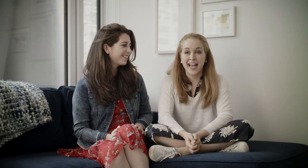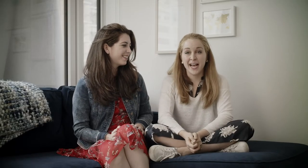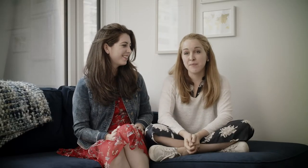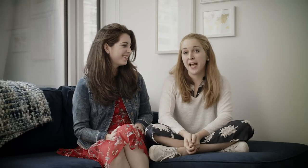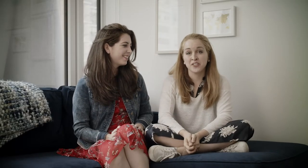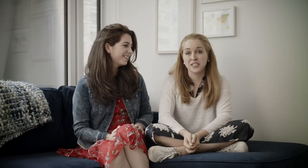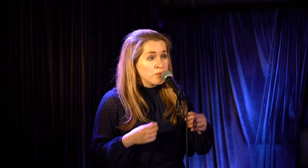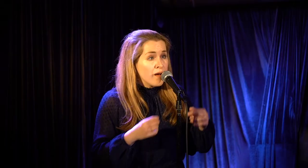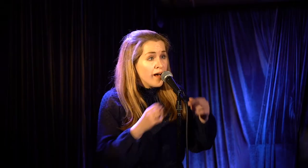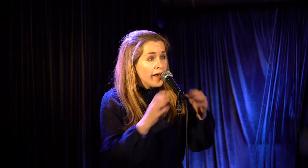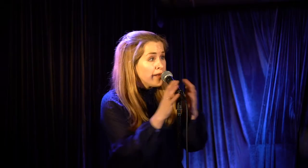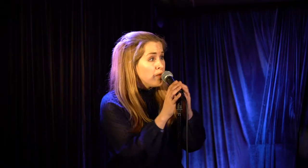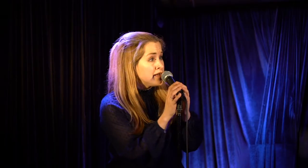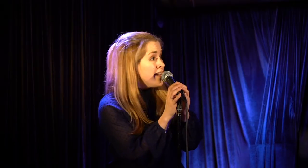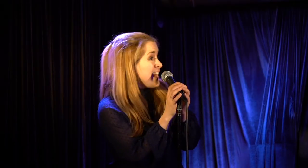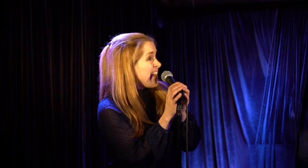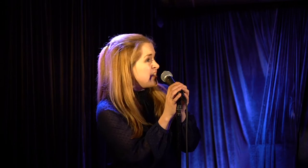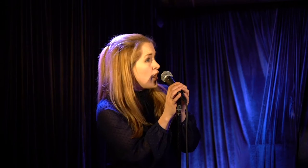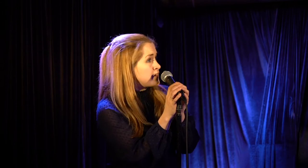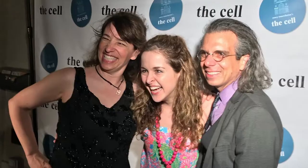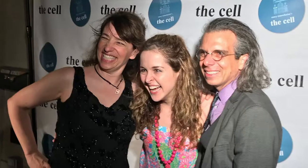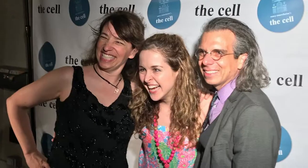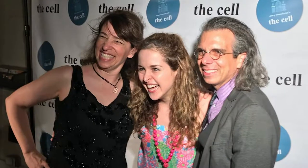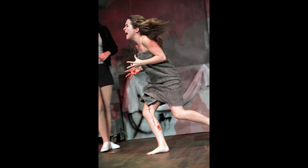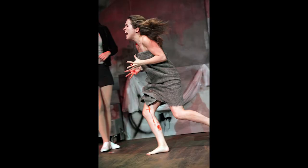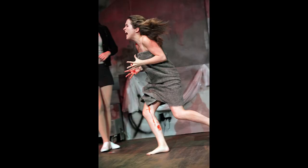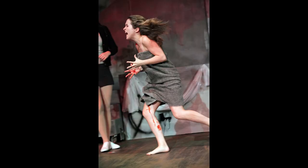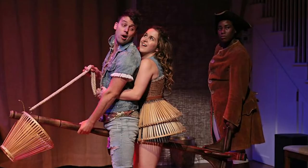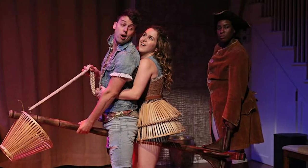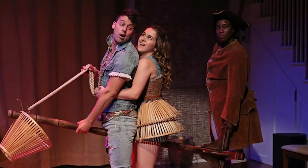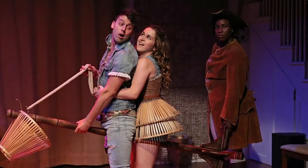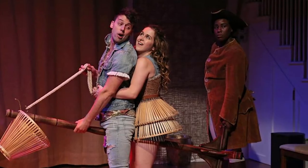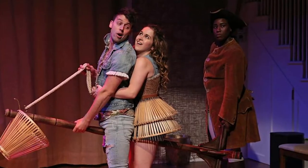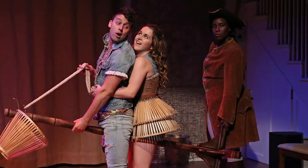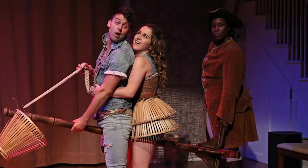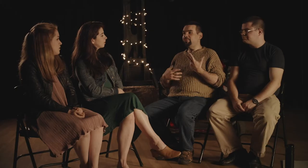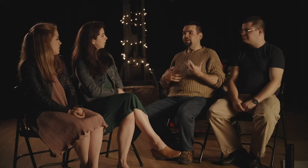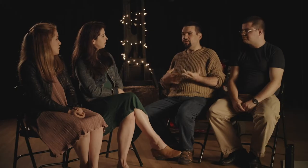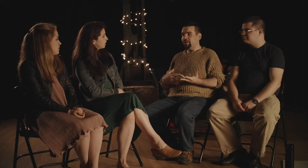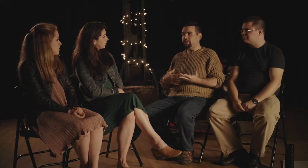and I'm an actress living in New York City who happens to be visually impaired. Kallen: Our goal is to make the entertainment industry